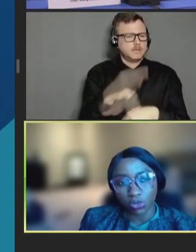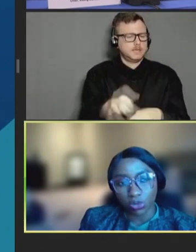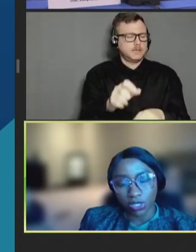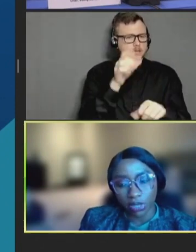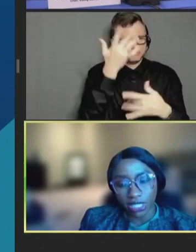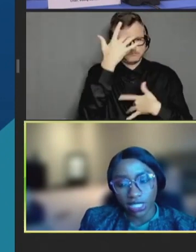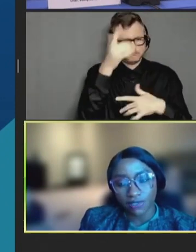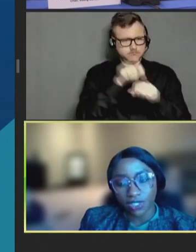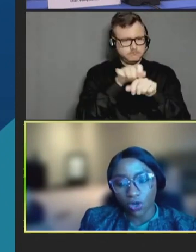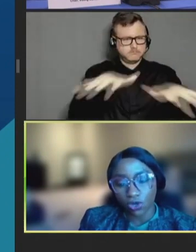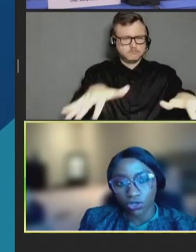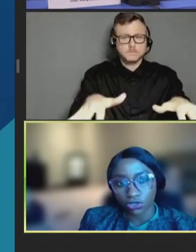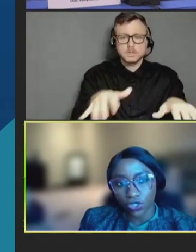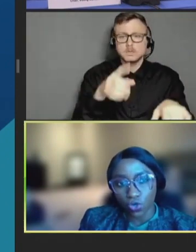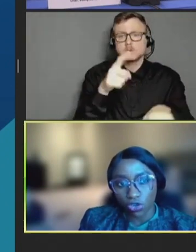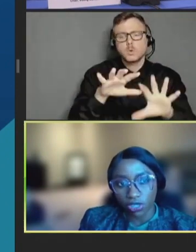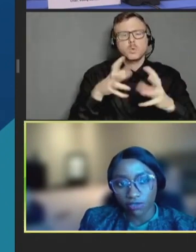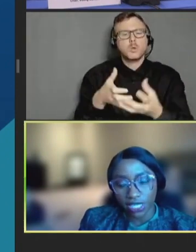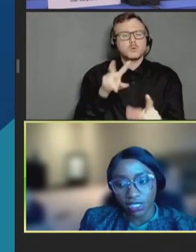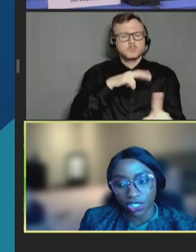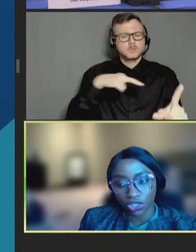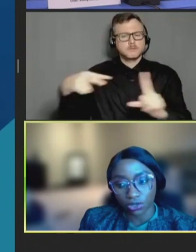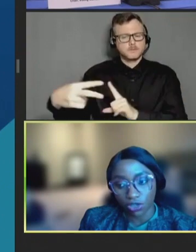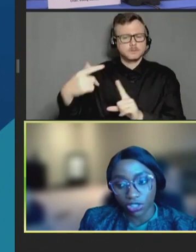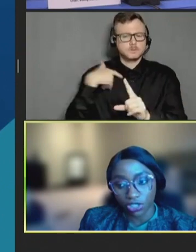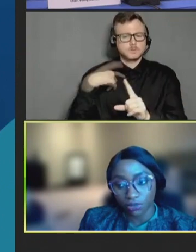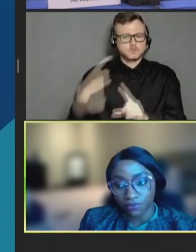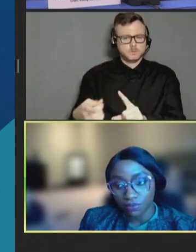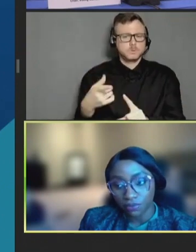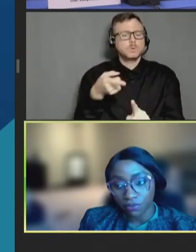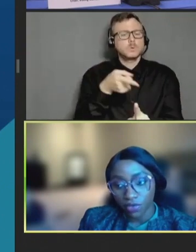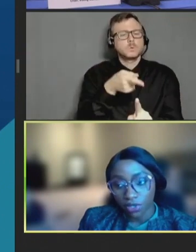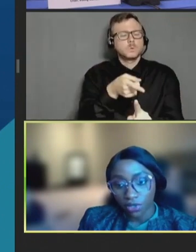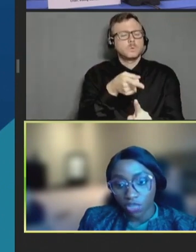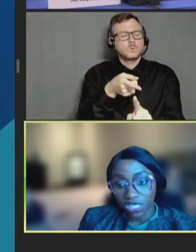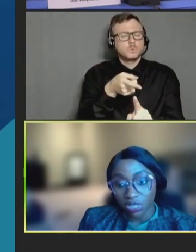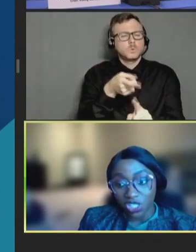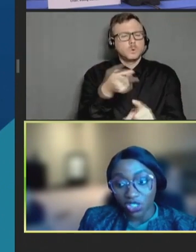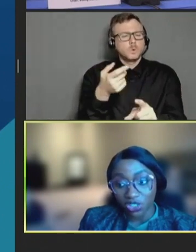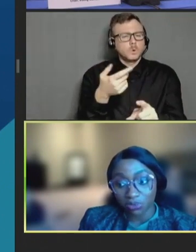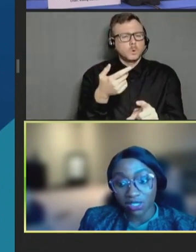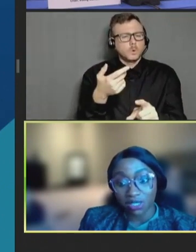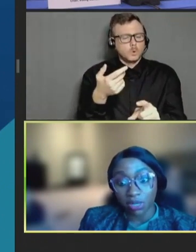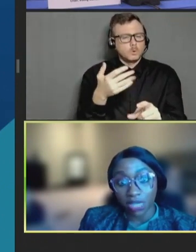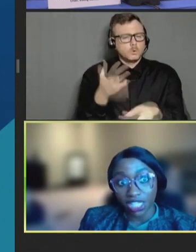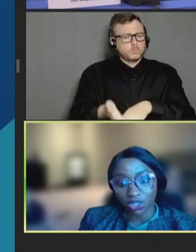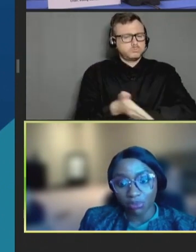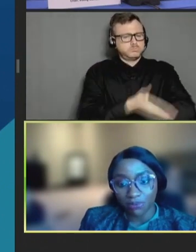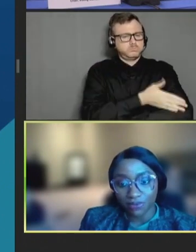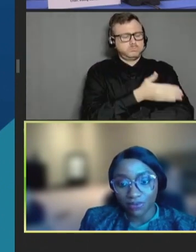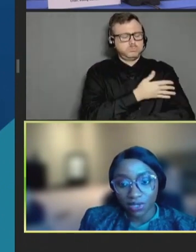global perspectives on restoring vaccination coverage, which has been termed the big catch-up.